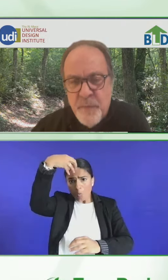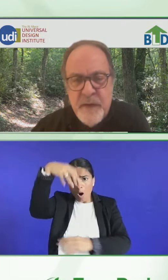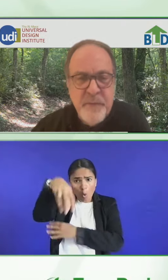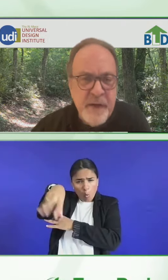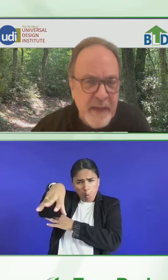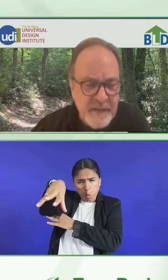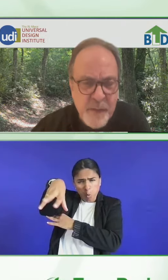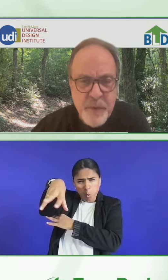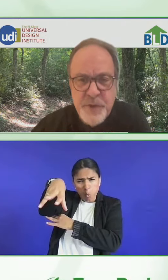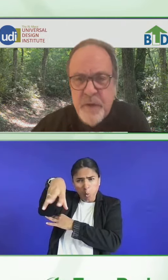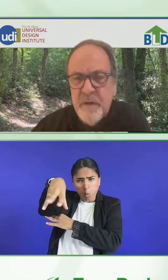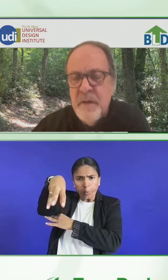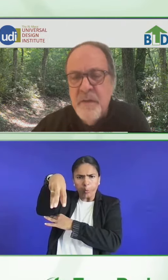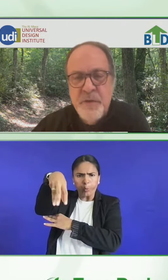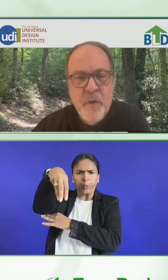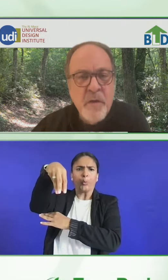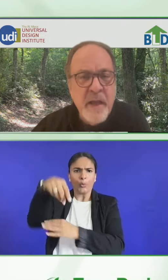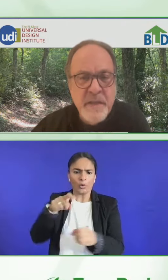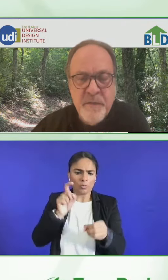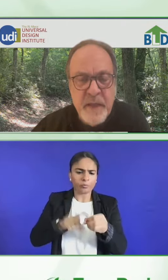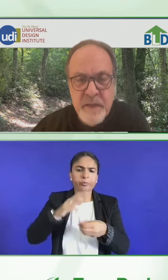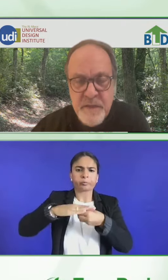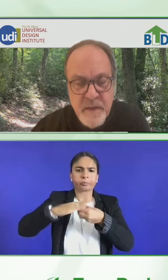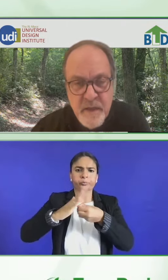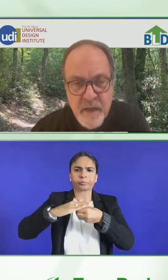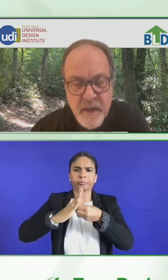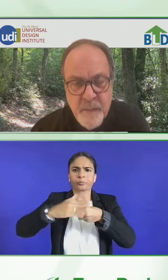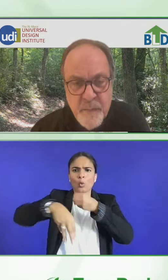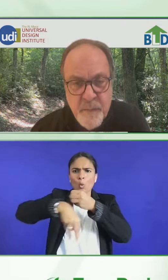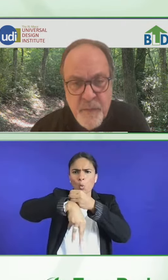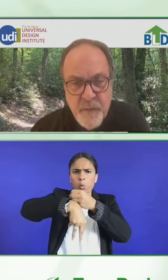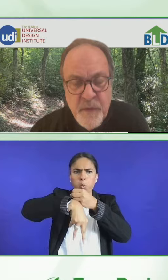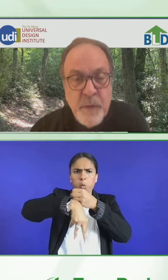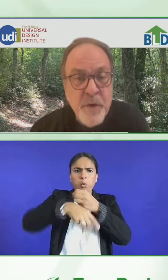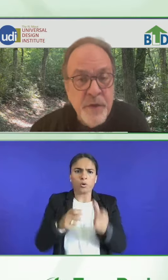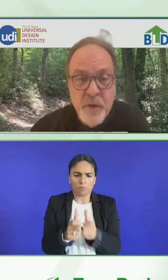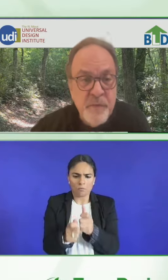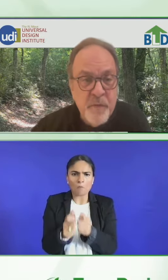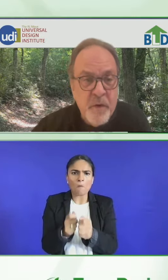regulate temperature, do all kinds of things that we couldn't do before.